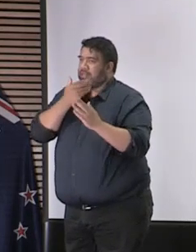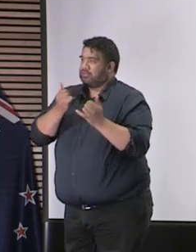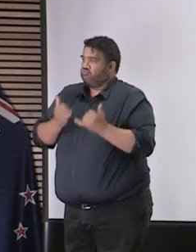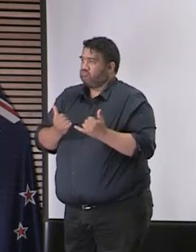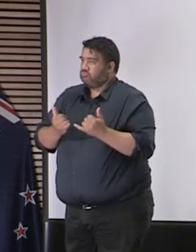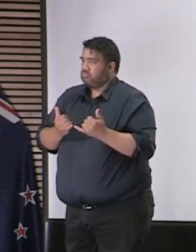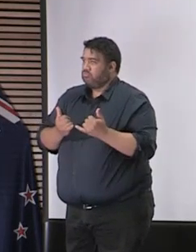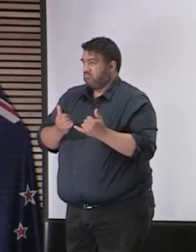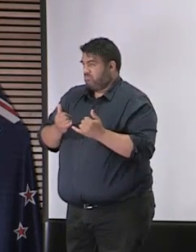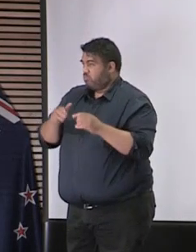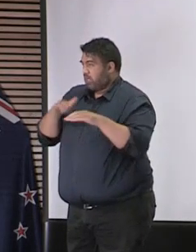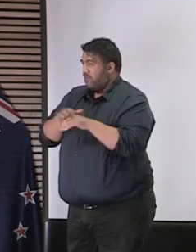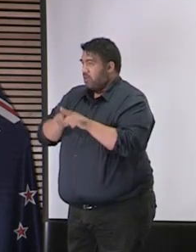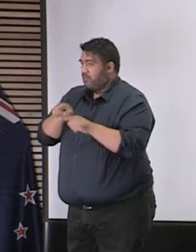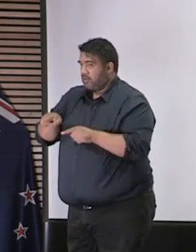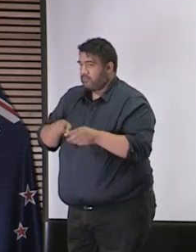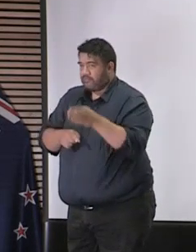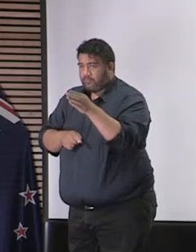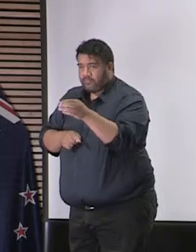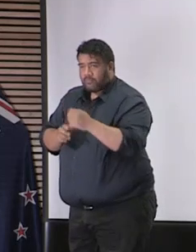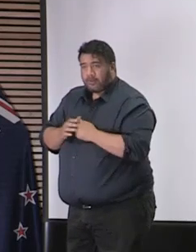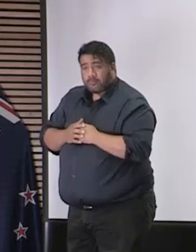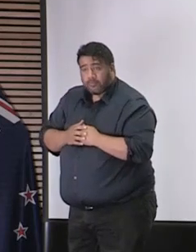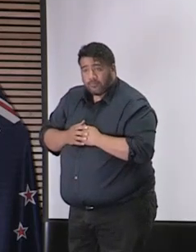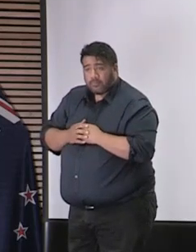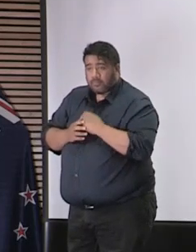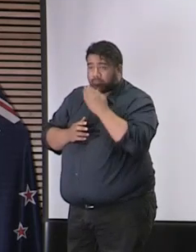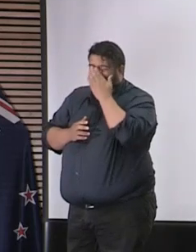at grey base hospital where staff members were stood down